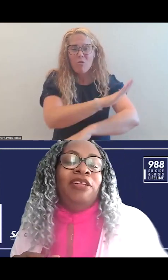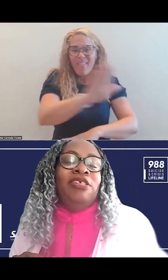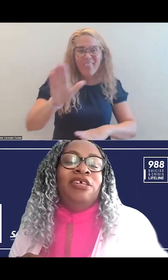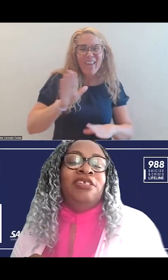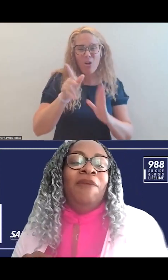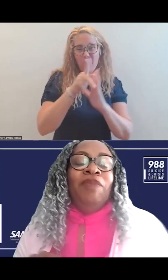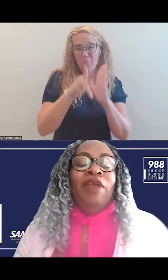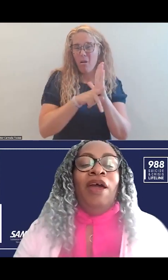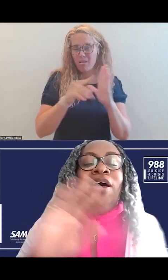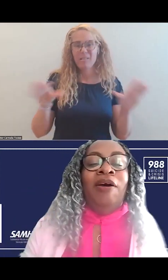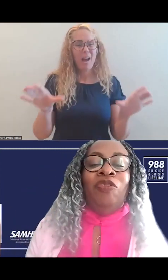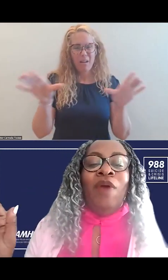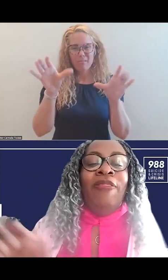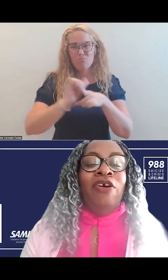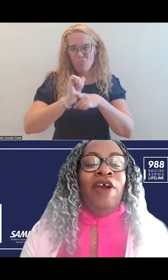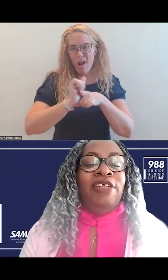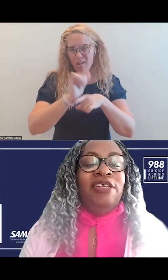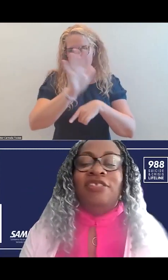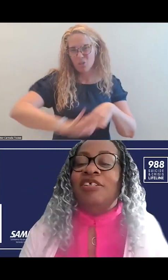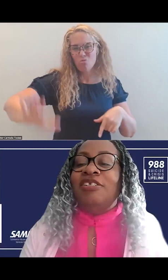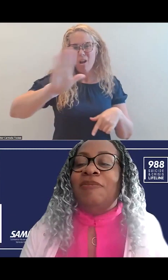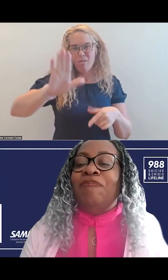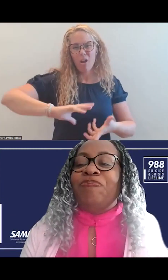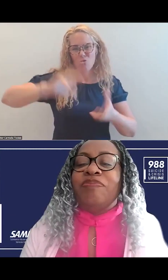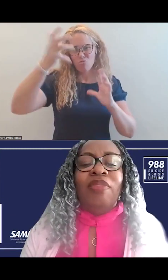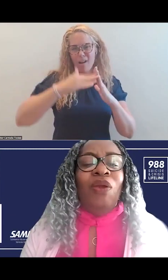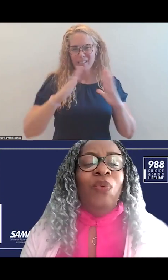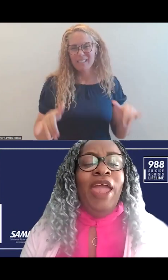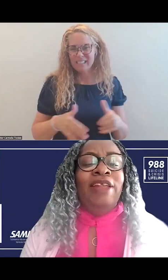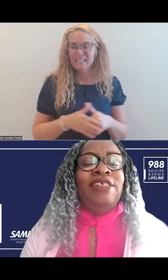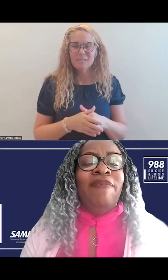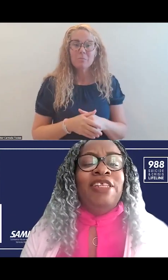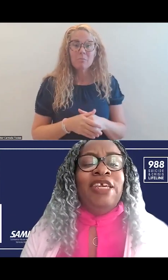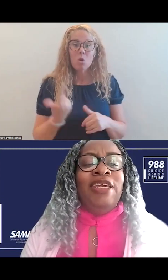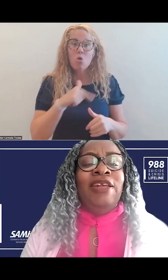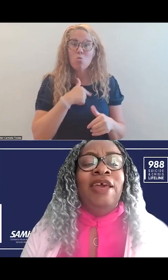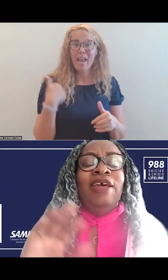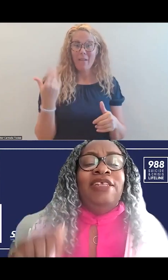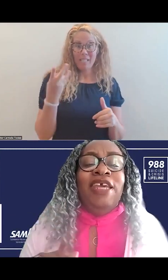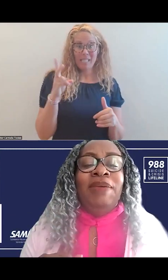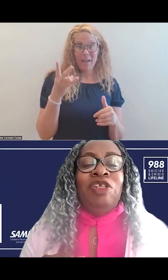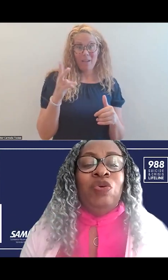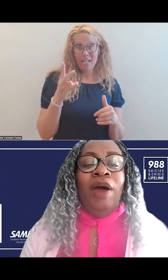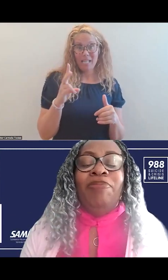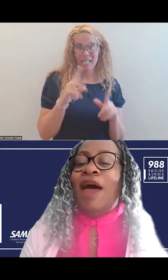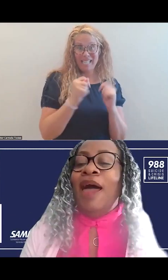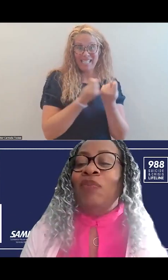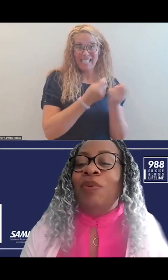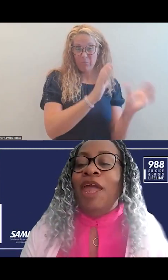PRACTICES THROUGHOUT THEIR CRISIS SYSTEM. WE HAD 17 TEAMS APPLY